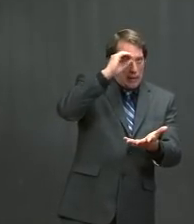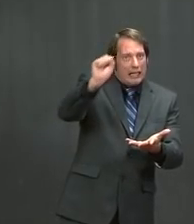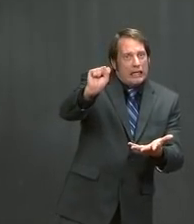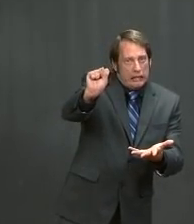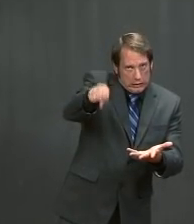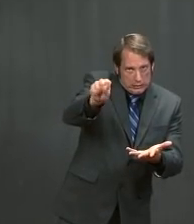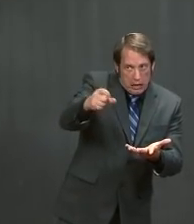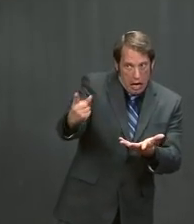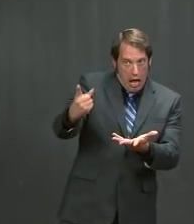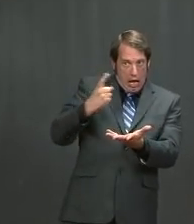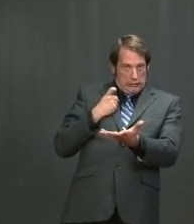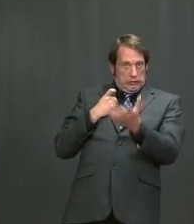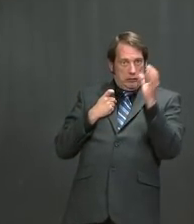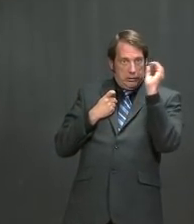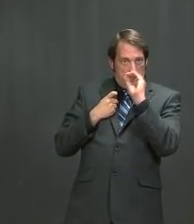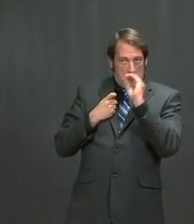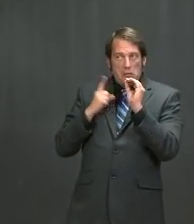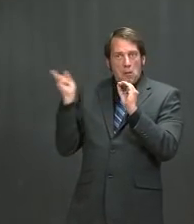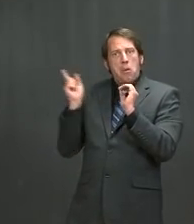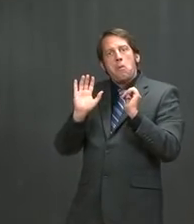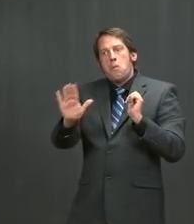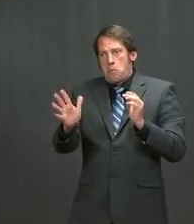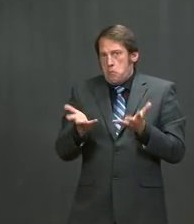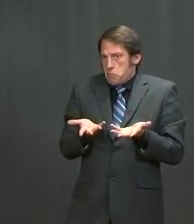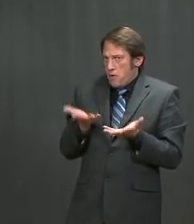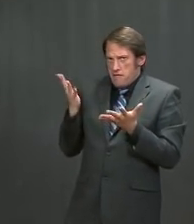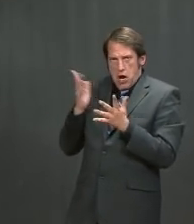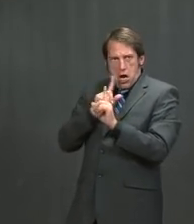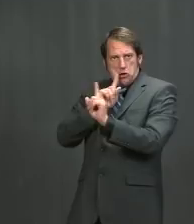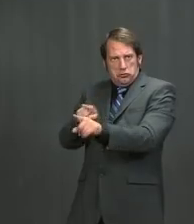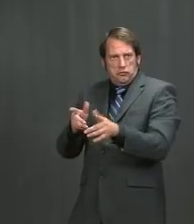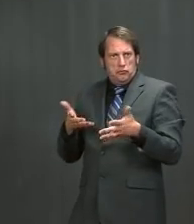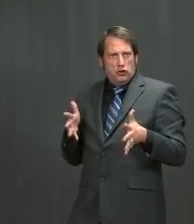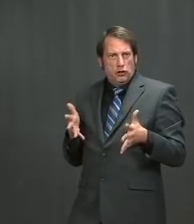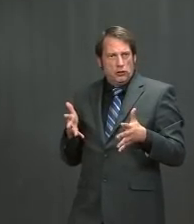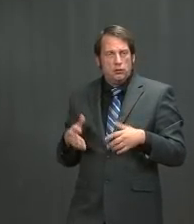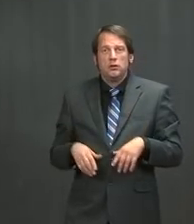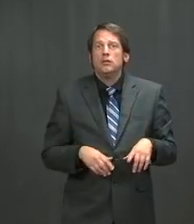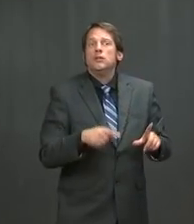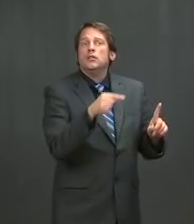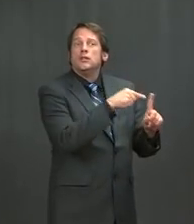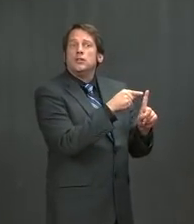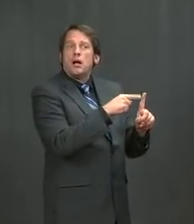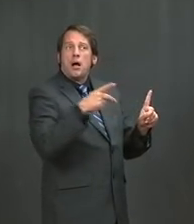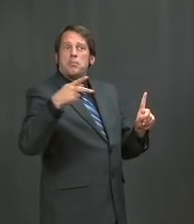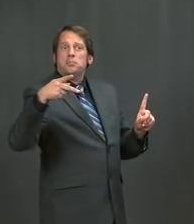The Press: So, then, should we believe that if PGA Tour players, who are arriving in Augusta this week